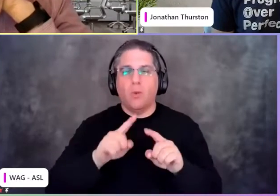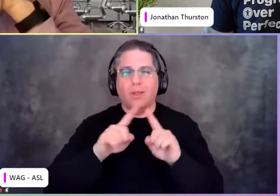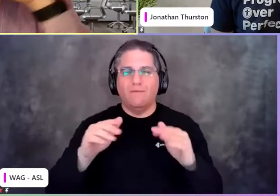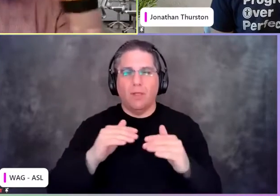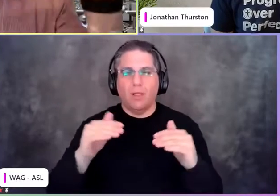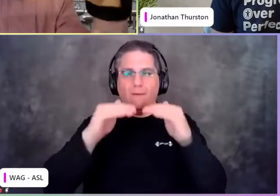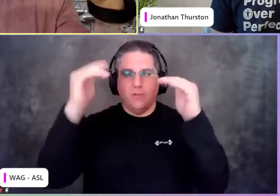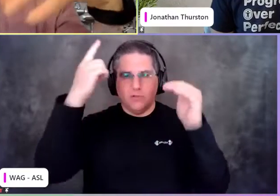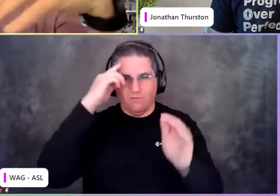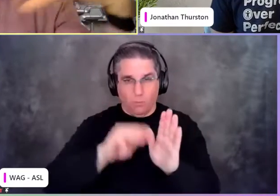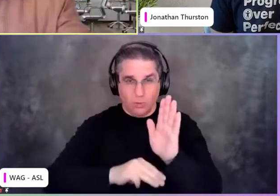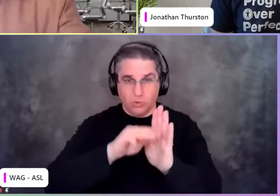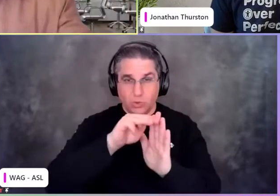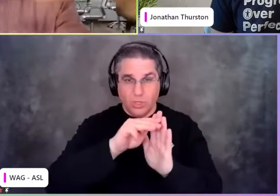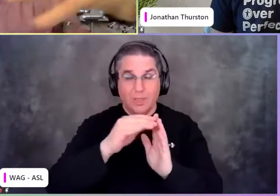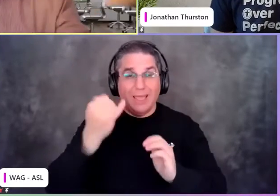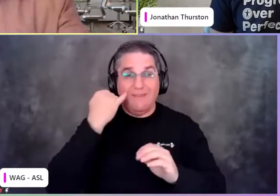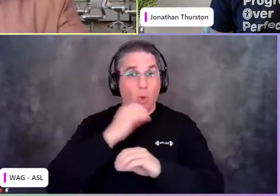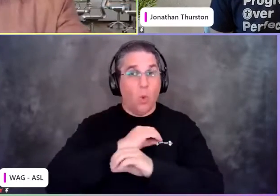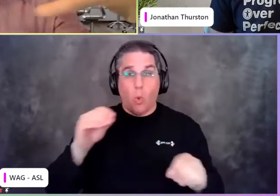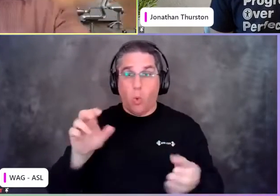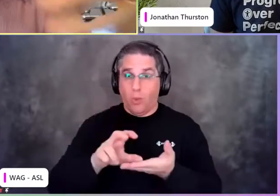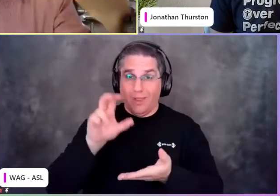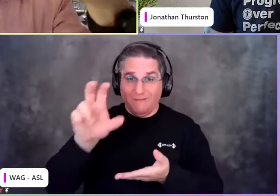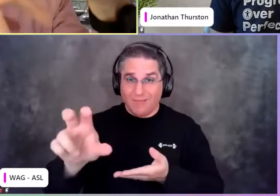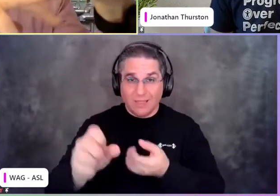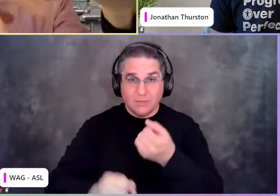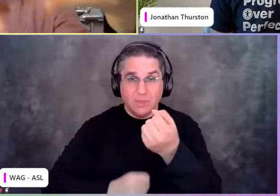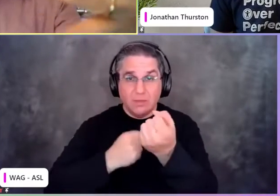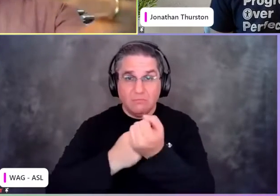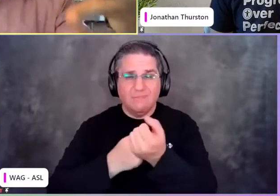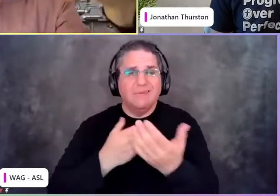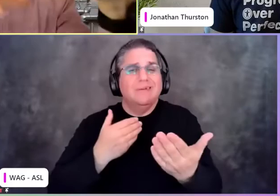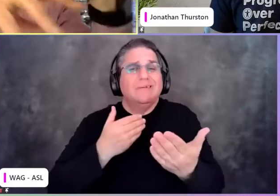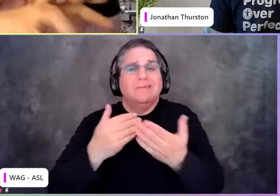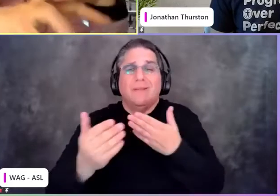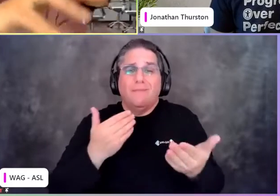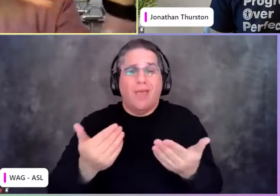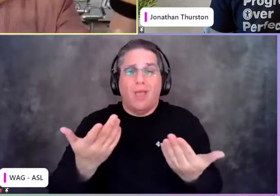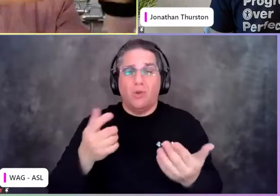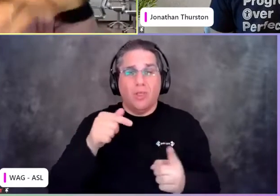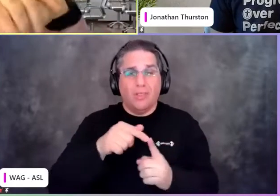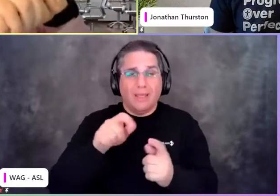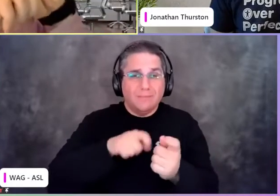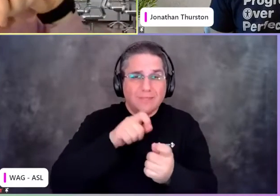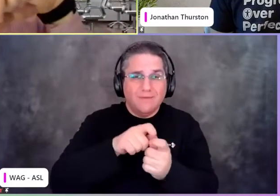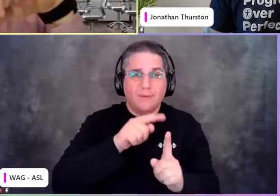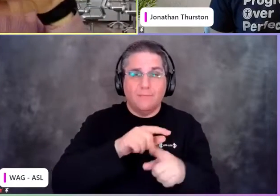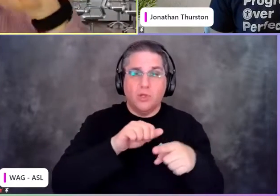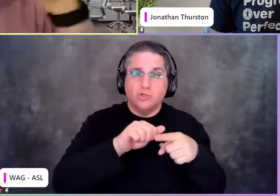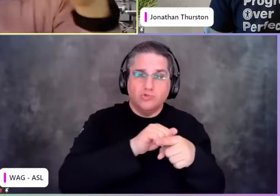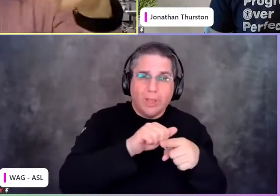beautiful comment we'll talk about this more when we talk about the levels of maturity, that if that investment is not